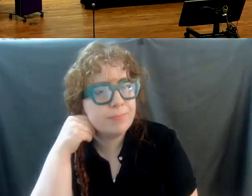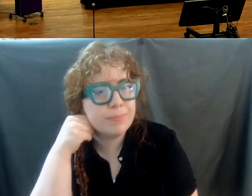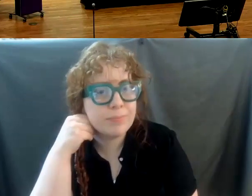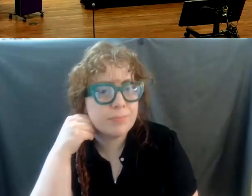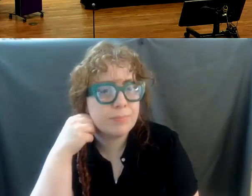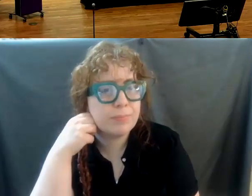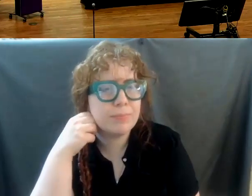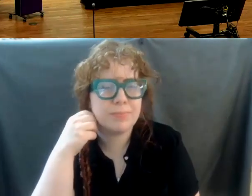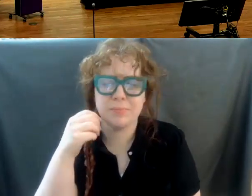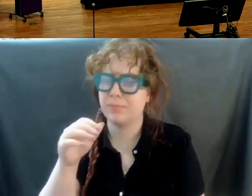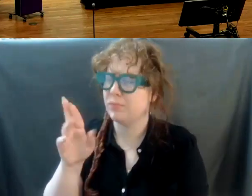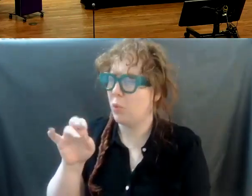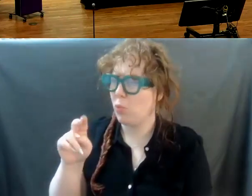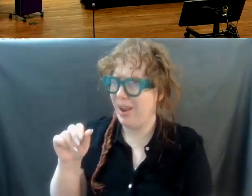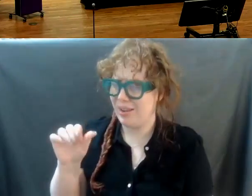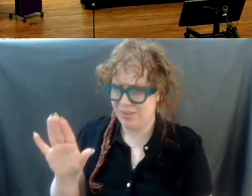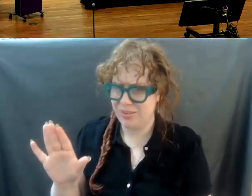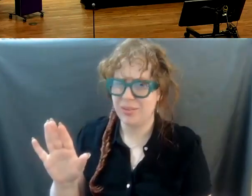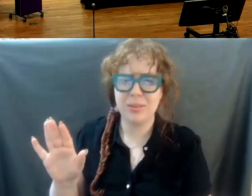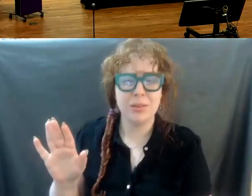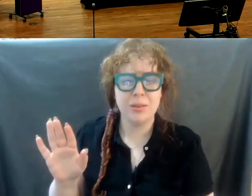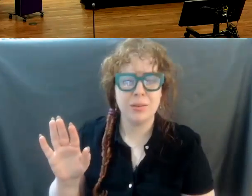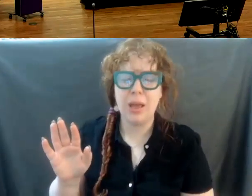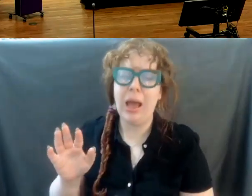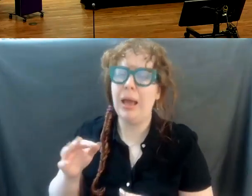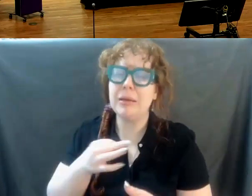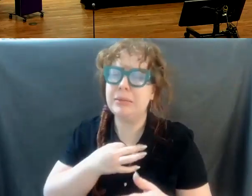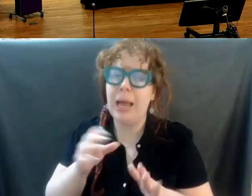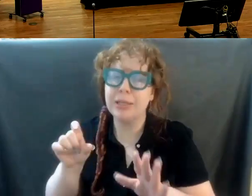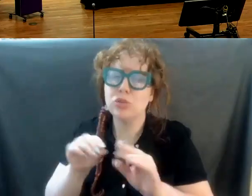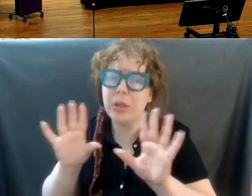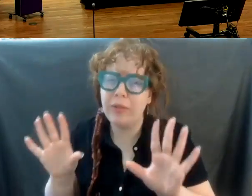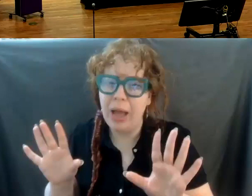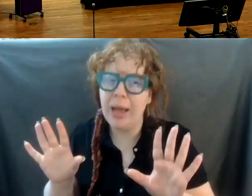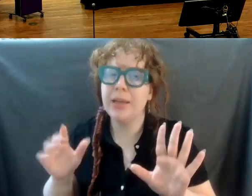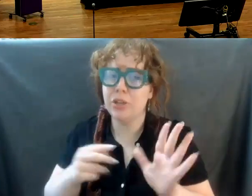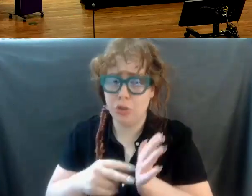You said what? Just only what is required of community organizations to be inclusive people with disabilities. Yeah.